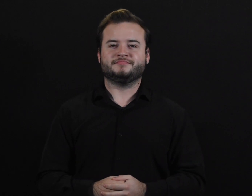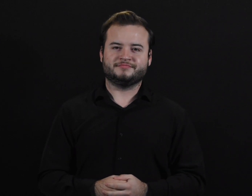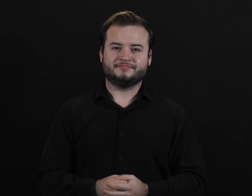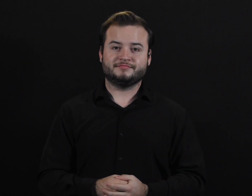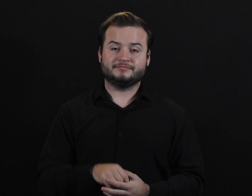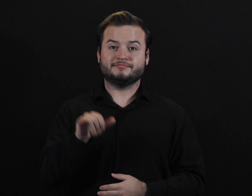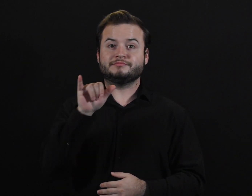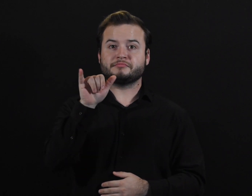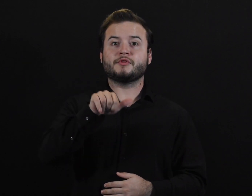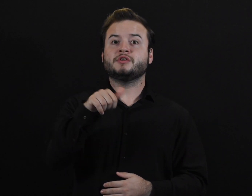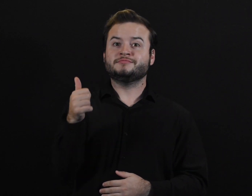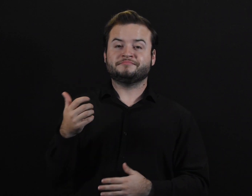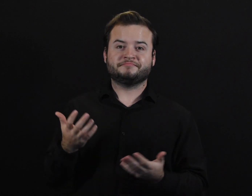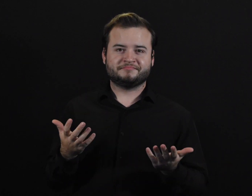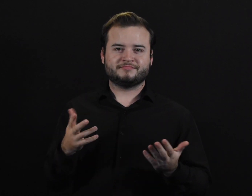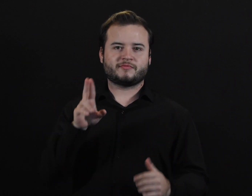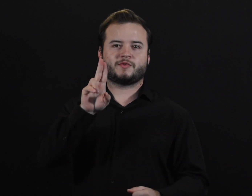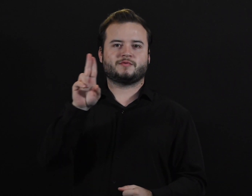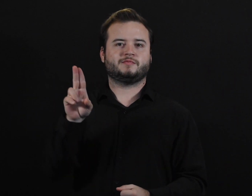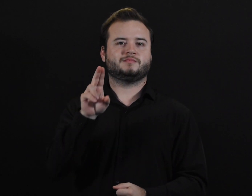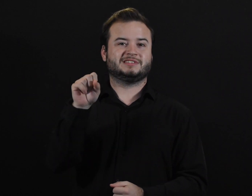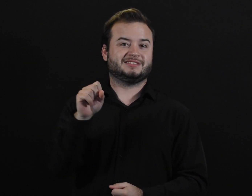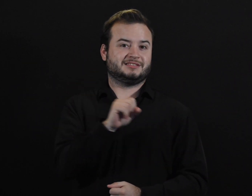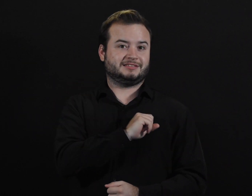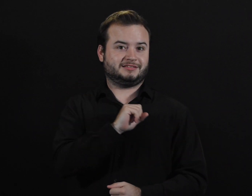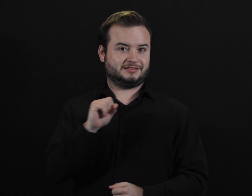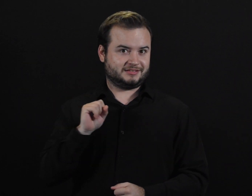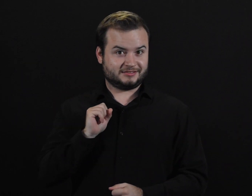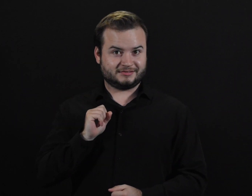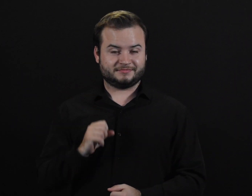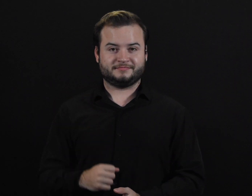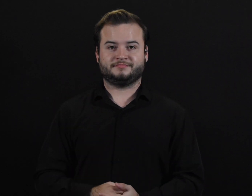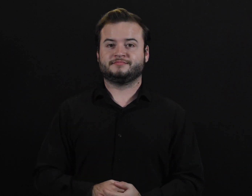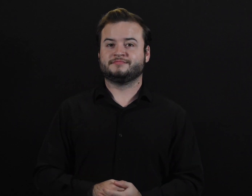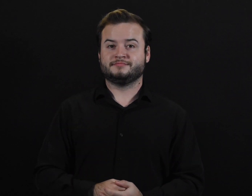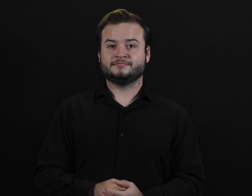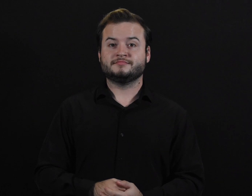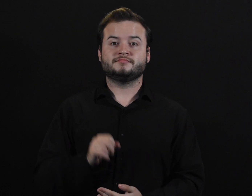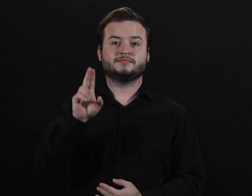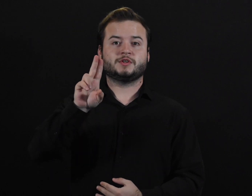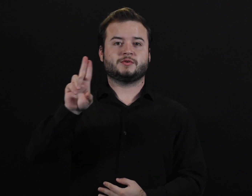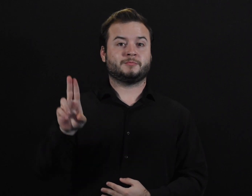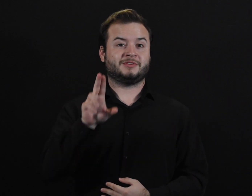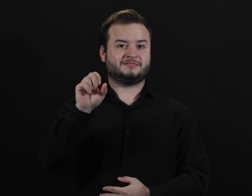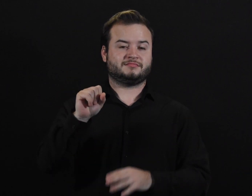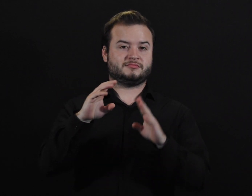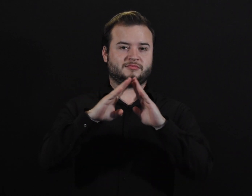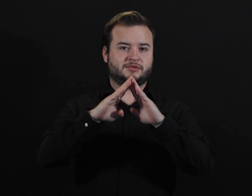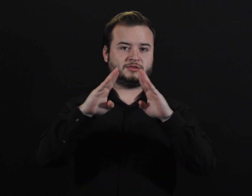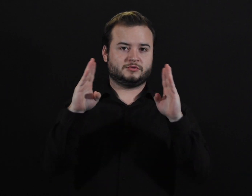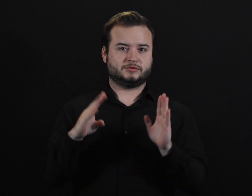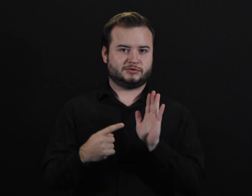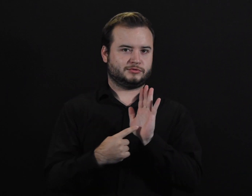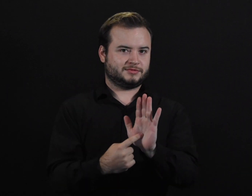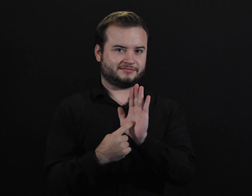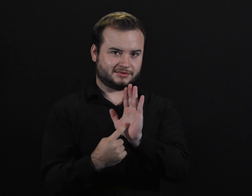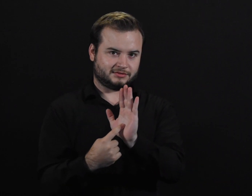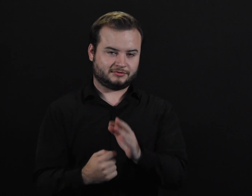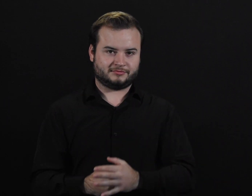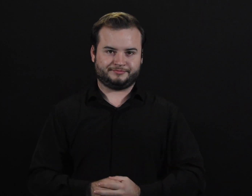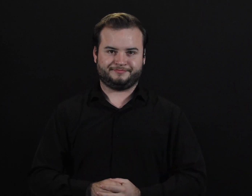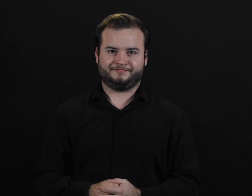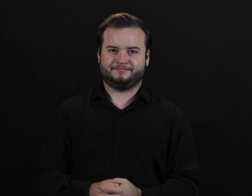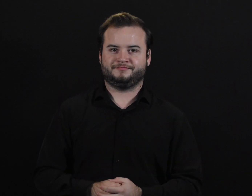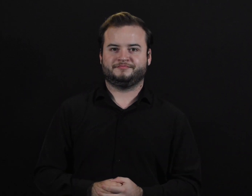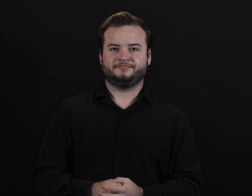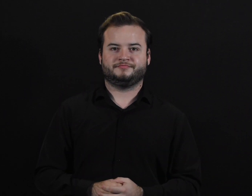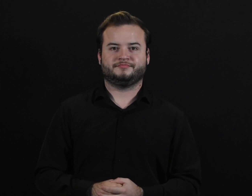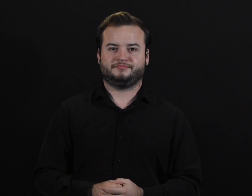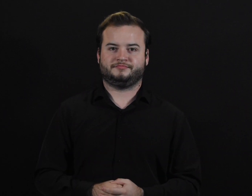the US Senate, and the US House of Representatives.